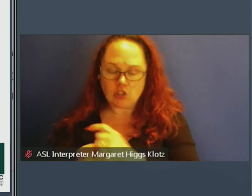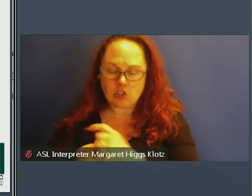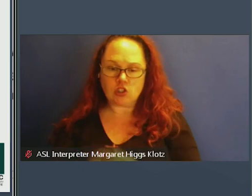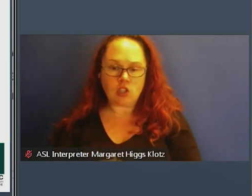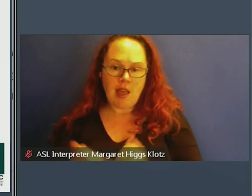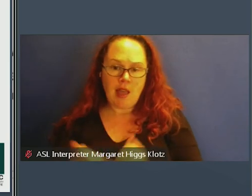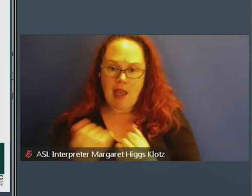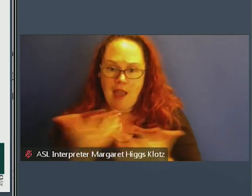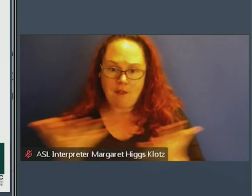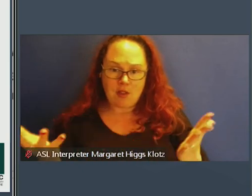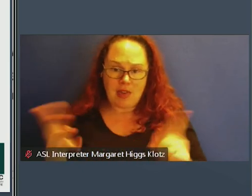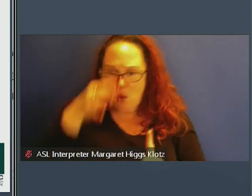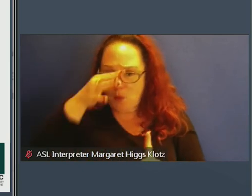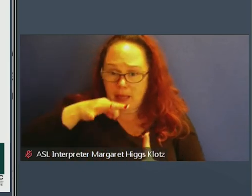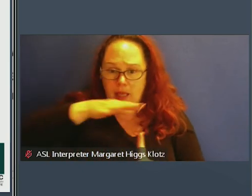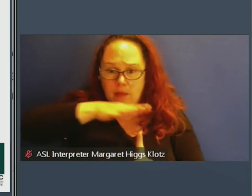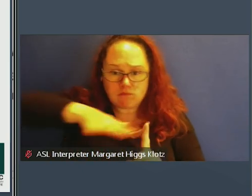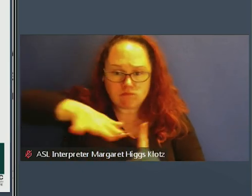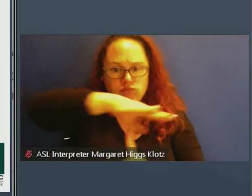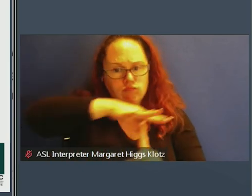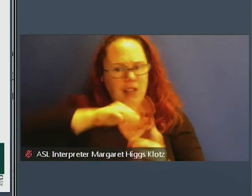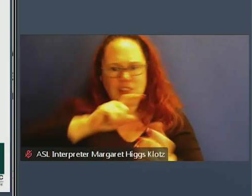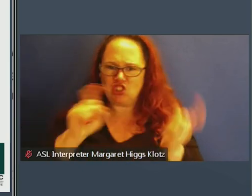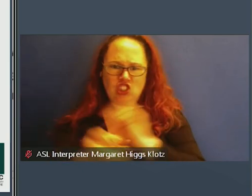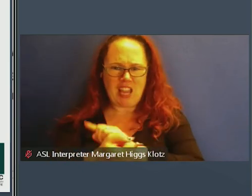So it seems like you would think about how the world has